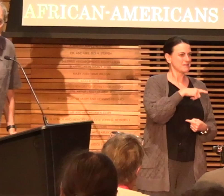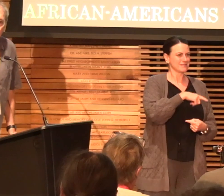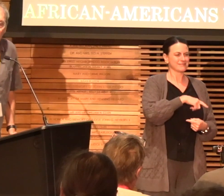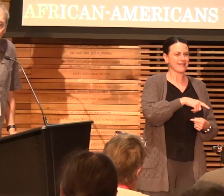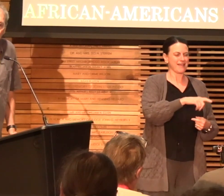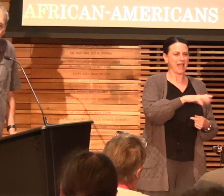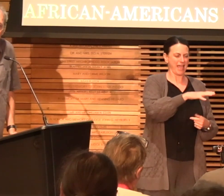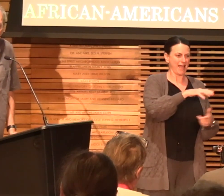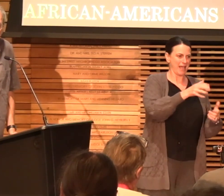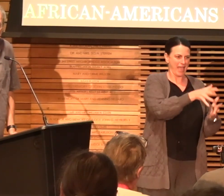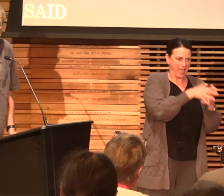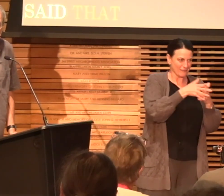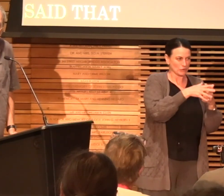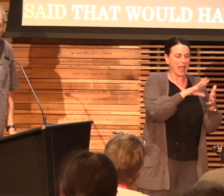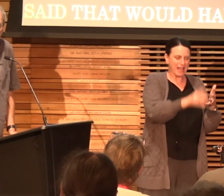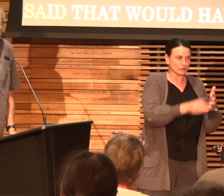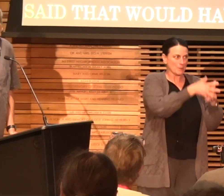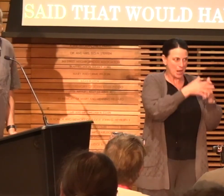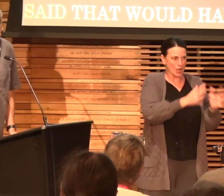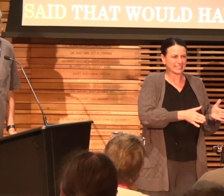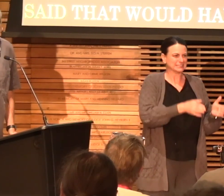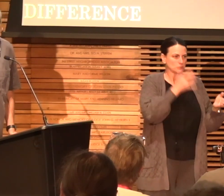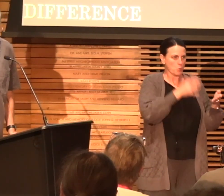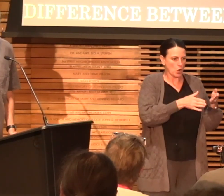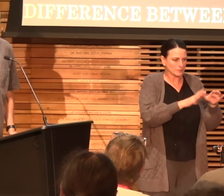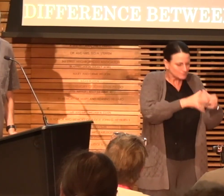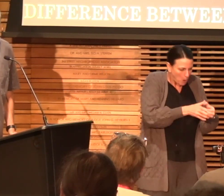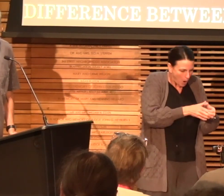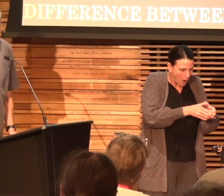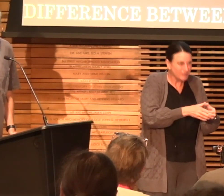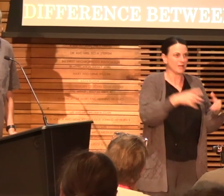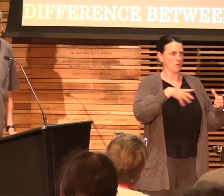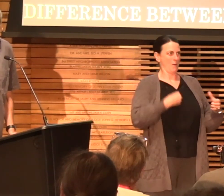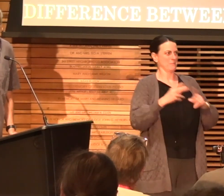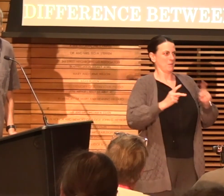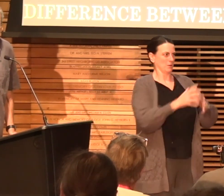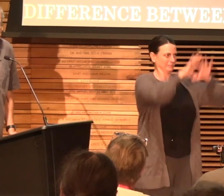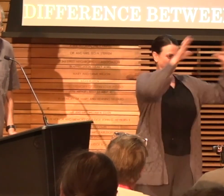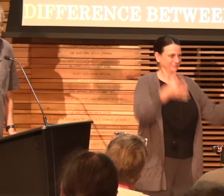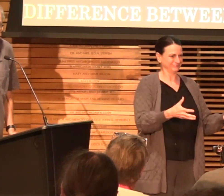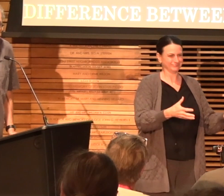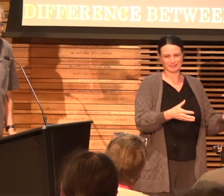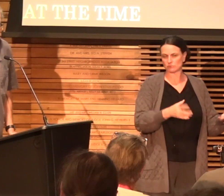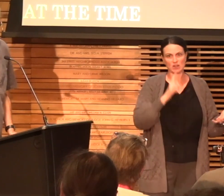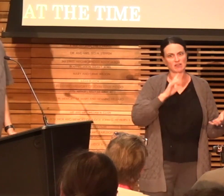She said that would've been the primary difference between South Africa and Jim Crow at the time, which is quite fascinating.